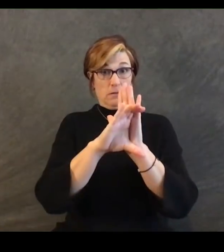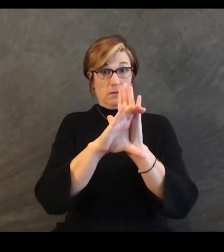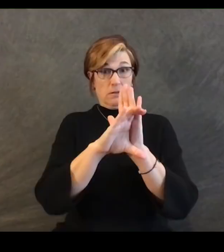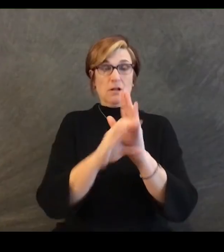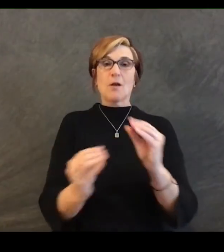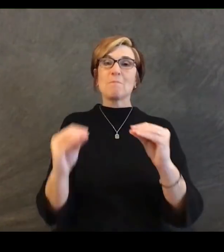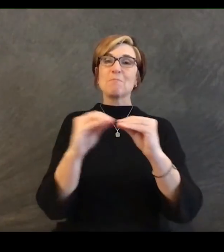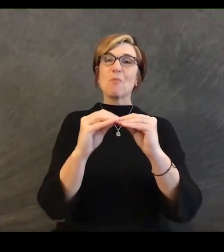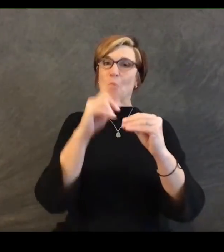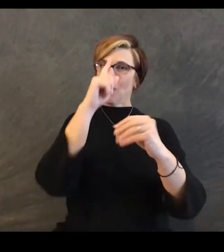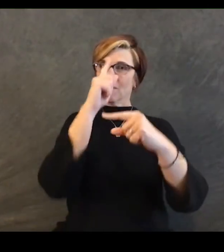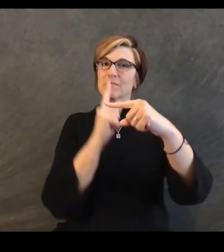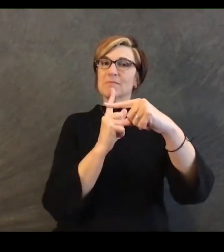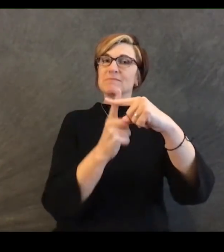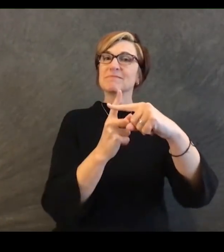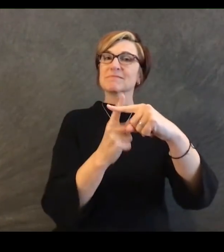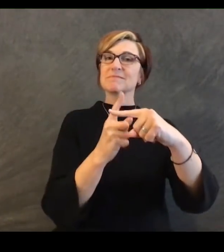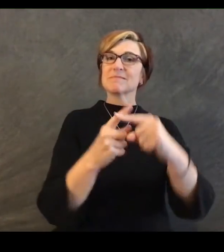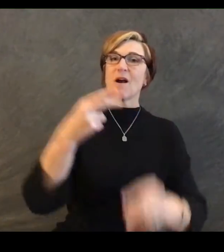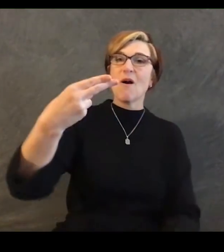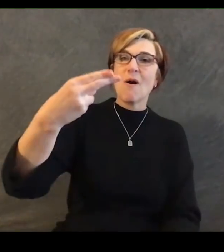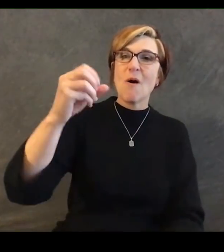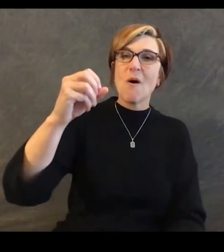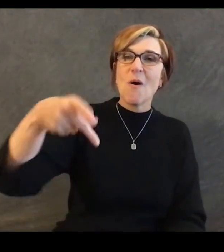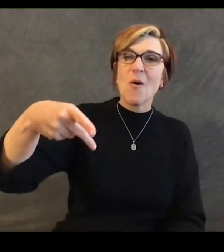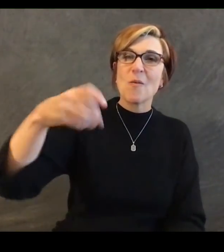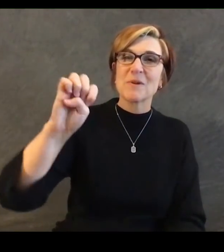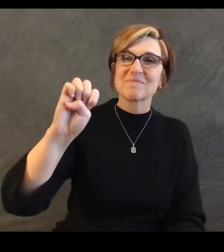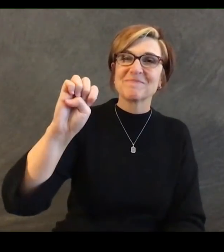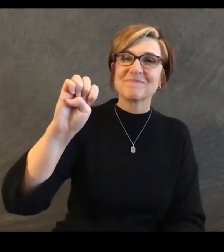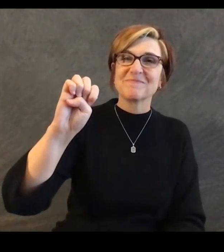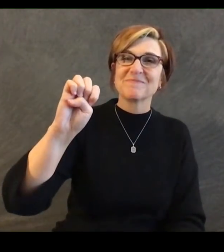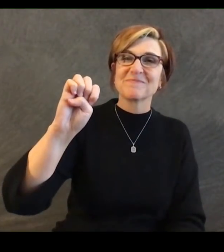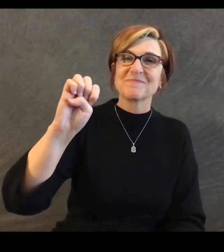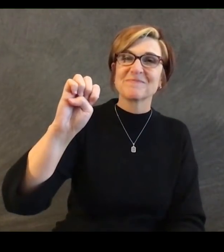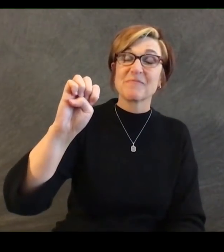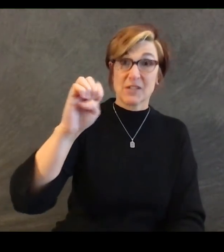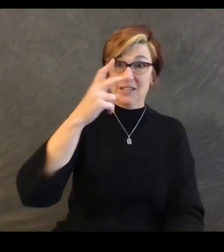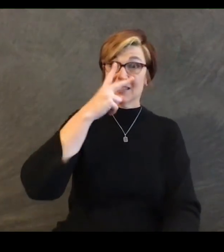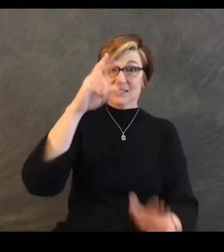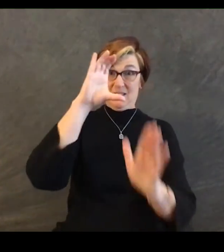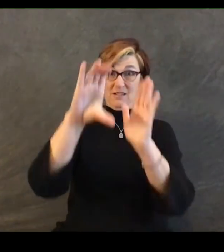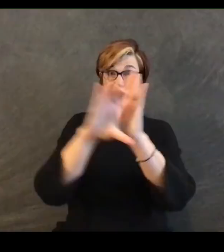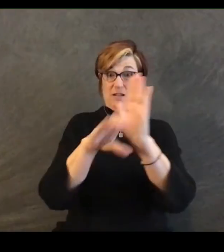possible on the bottom of the slide where you can barely see that blue line